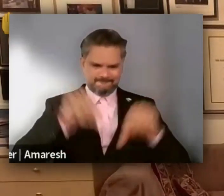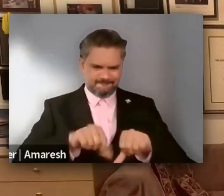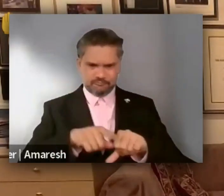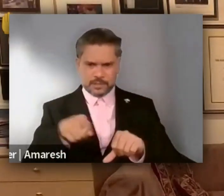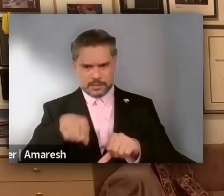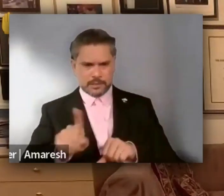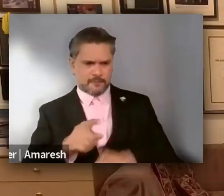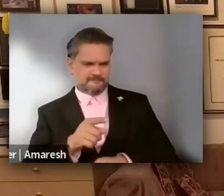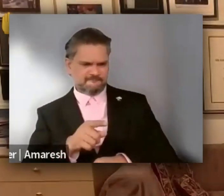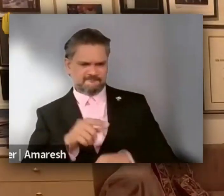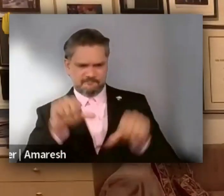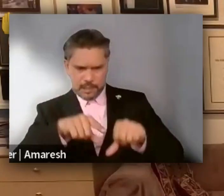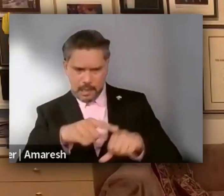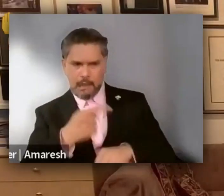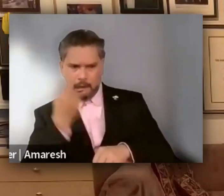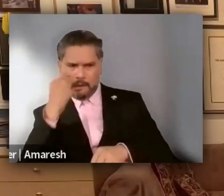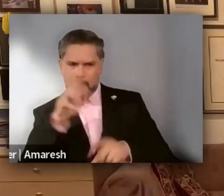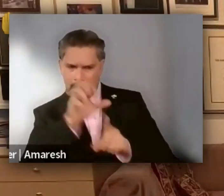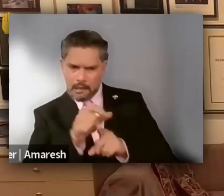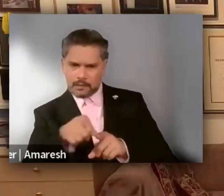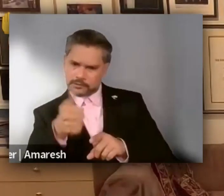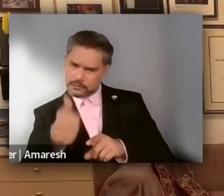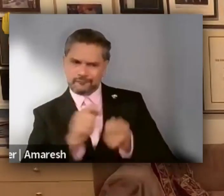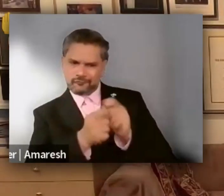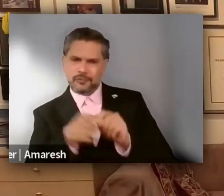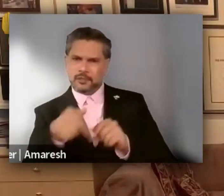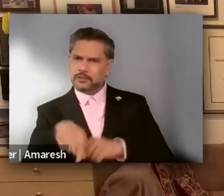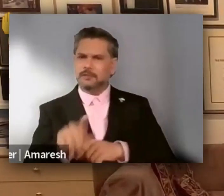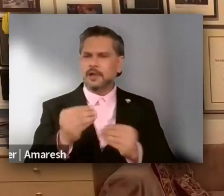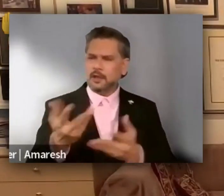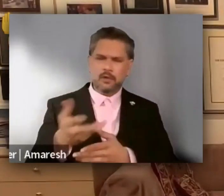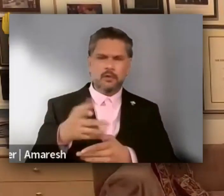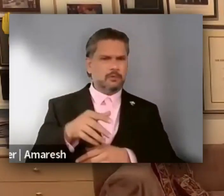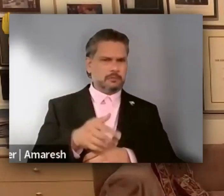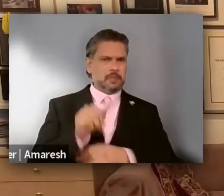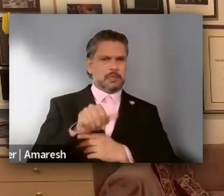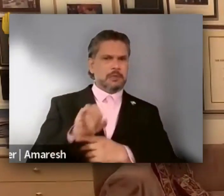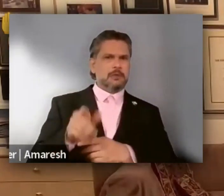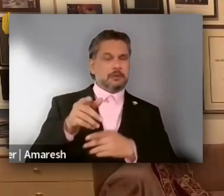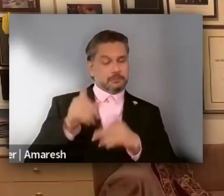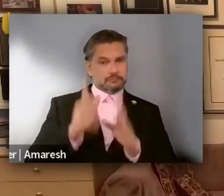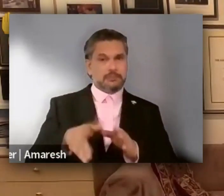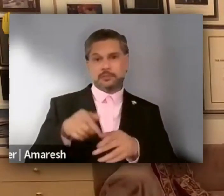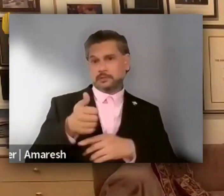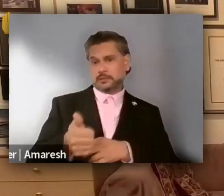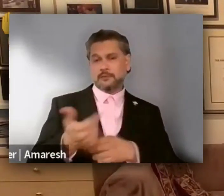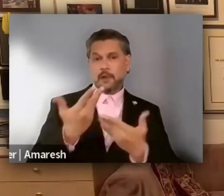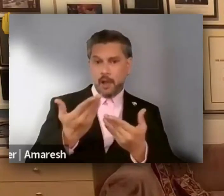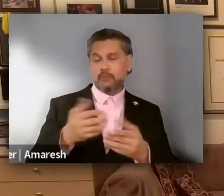that we don't have to stop the world training them again over long periods of time and then reintroduce them into use.